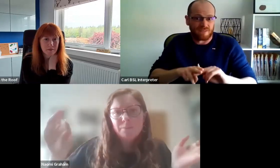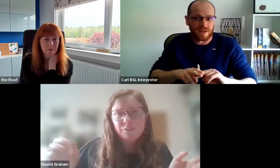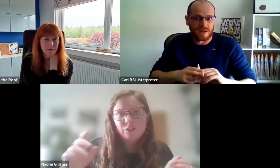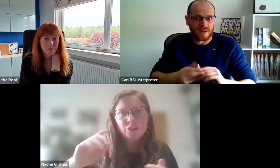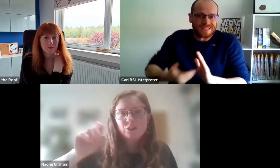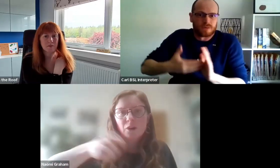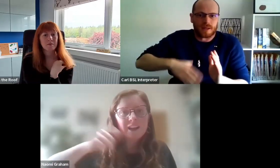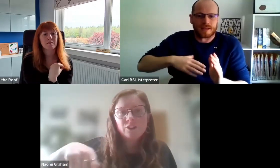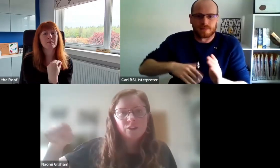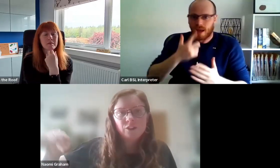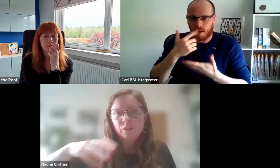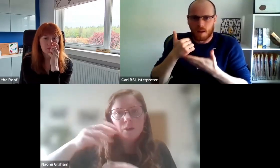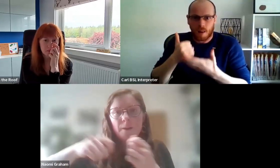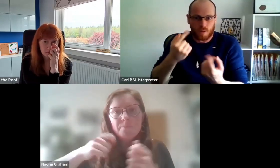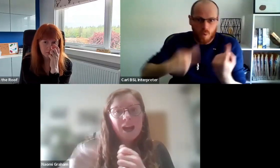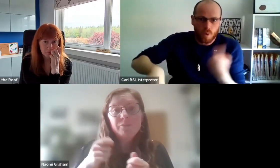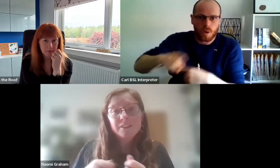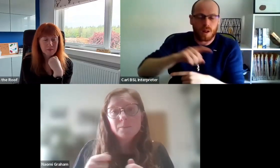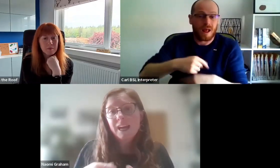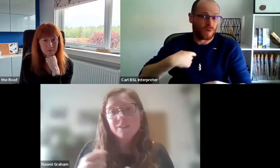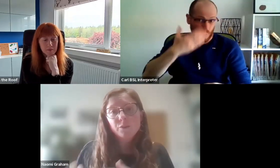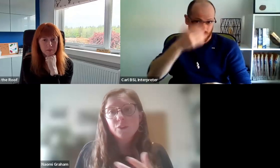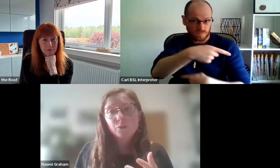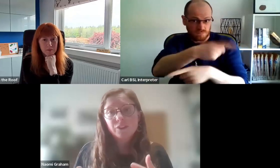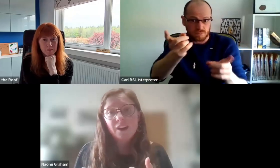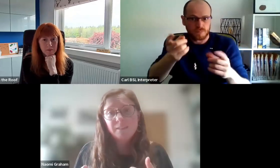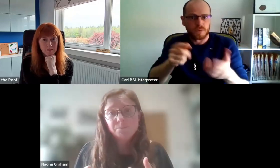know how many of you doodle. I doodle or have things in my hands often all the time